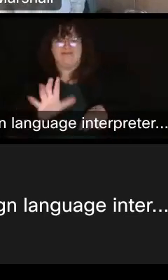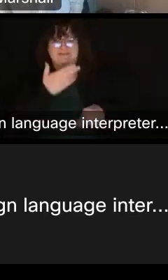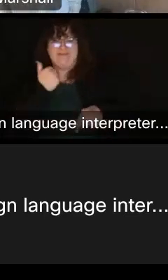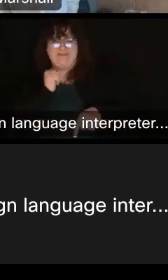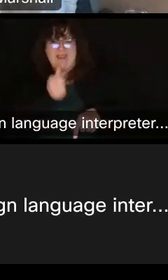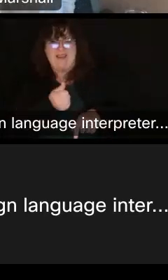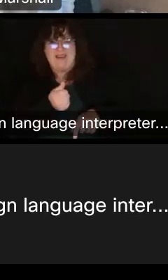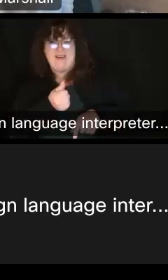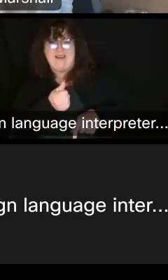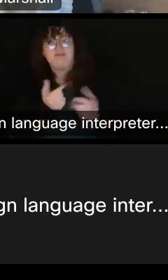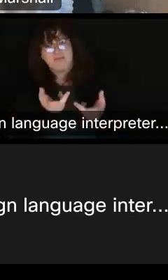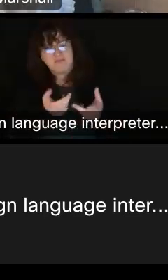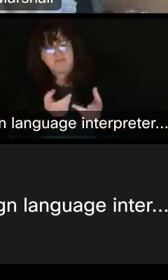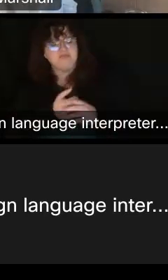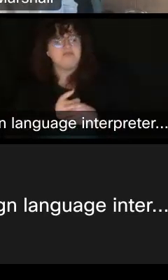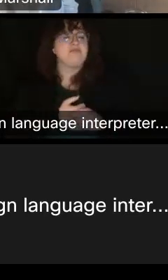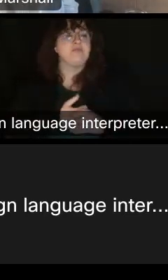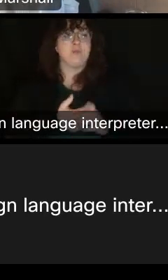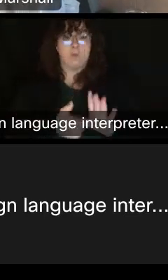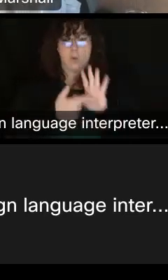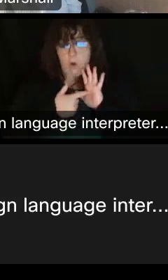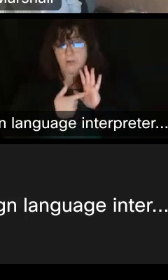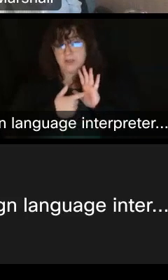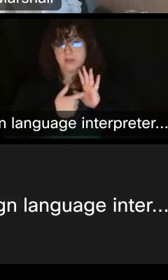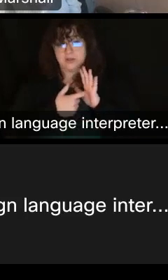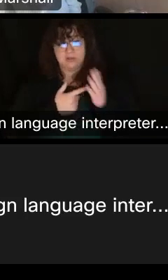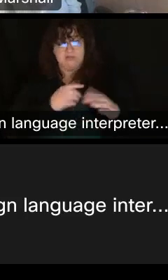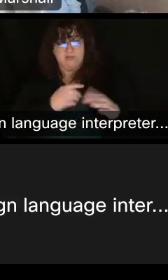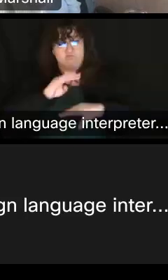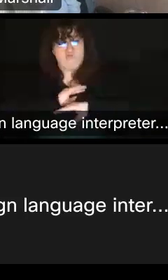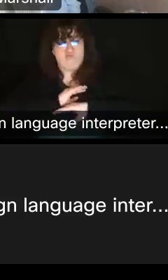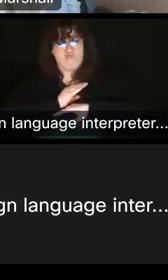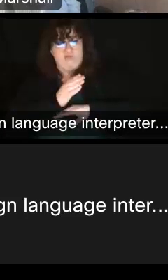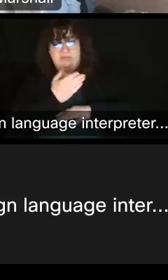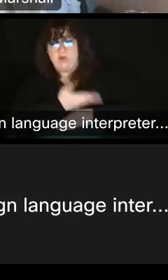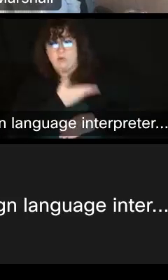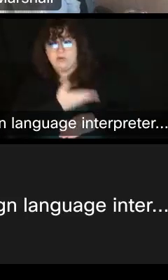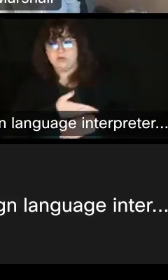And then these are the requirements that we need to meet in order for that you to get the service,